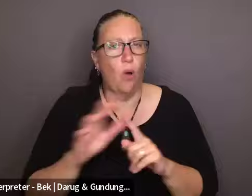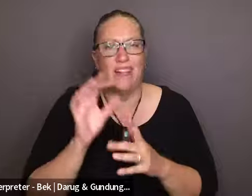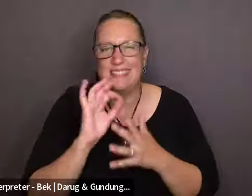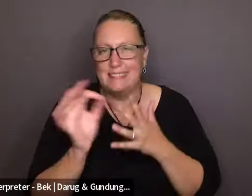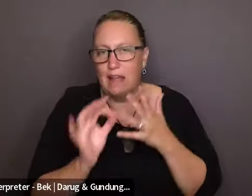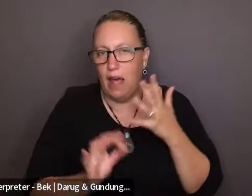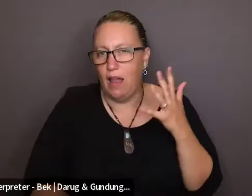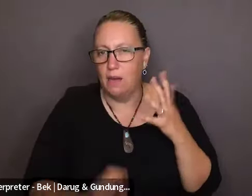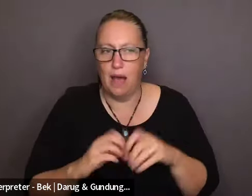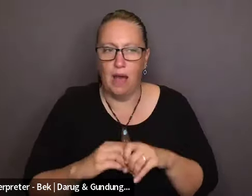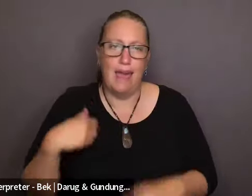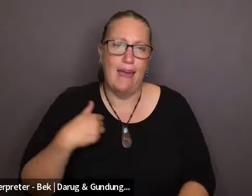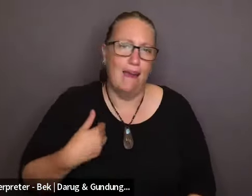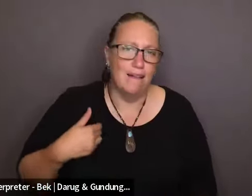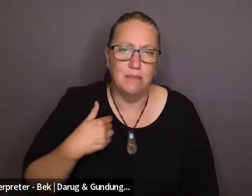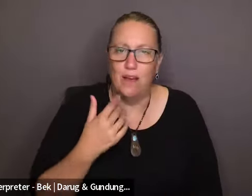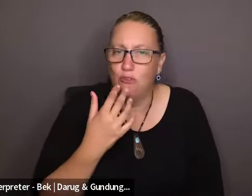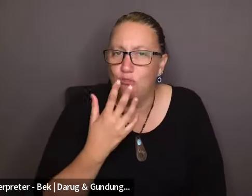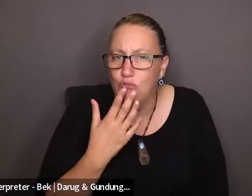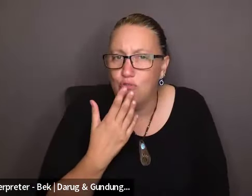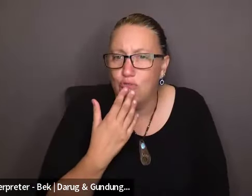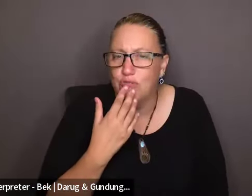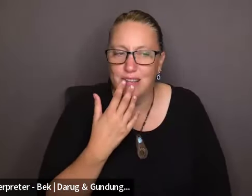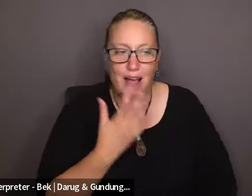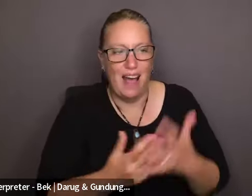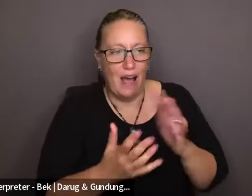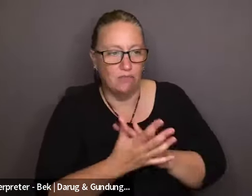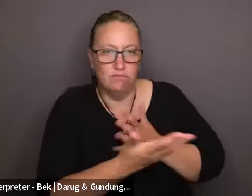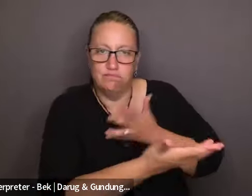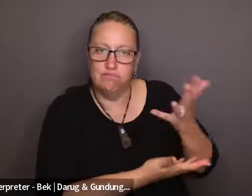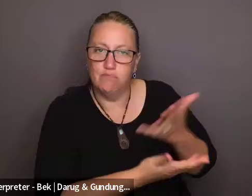on the email as well. This is a Word document that talks